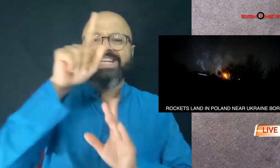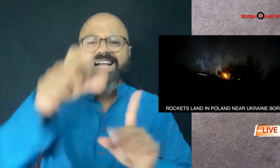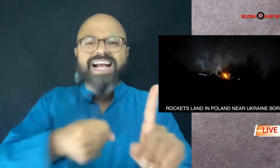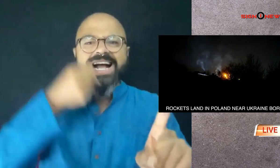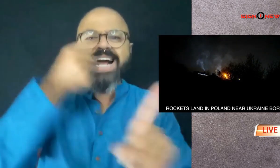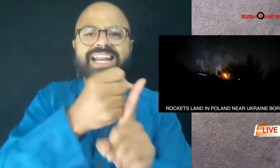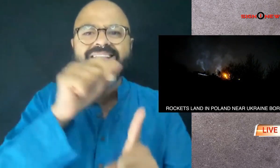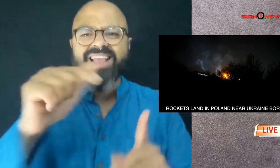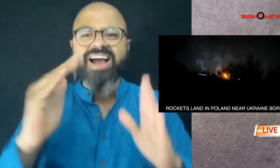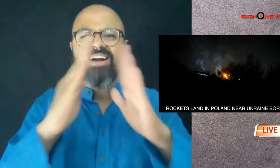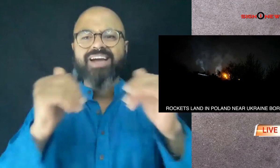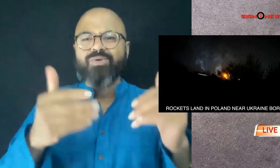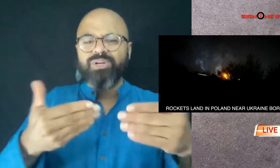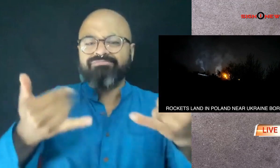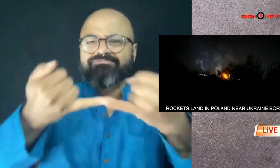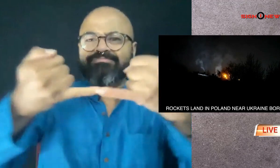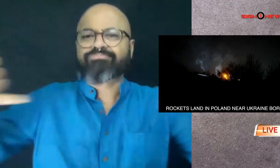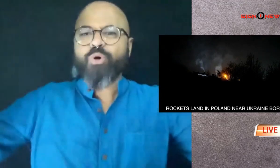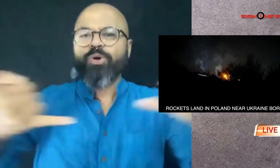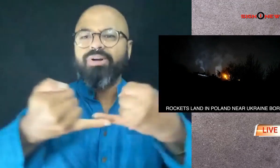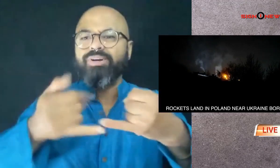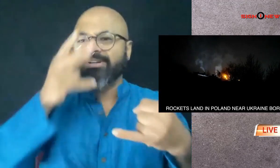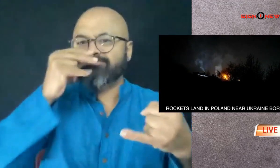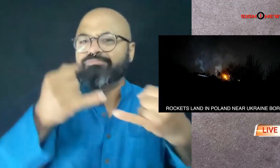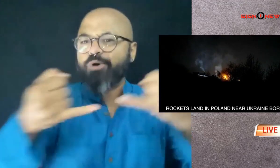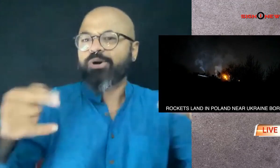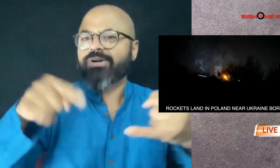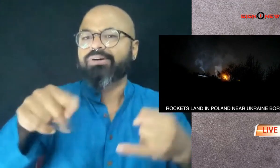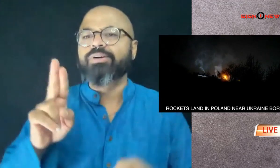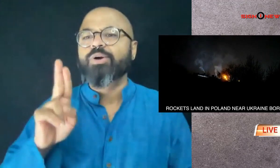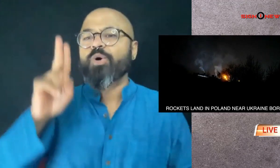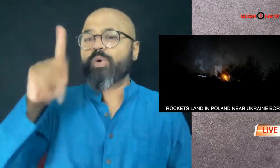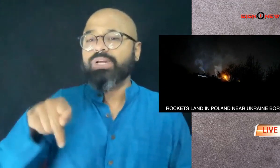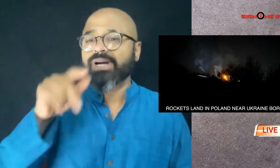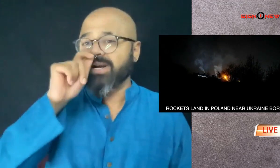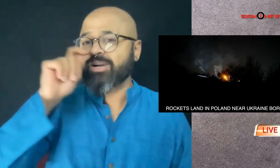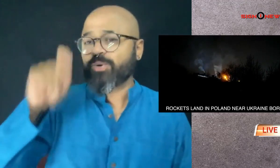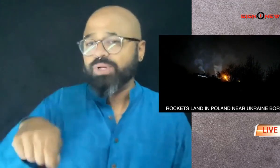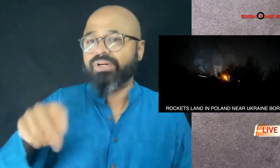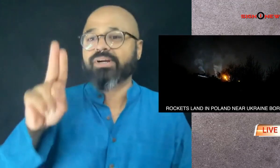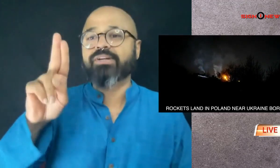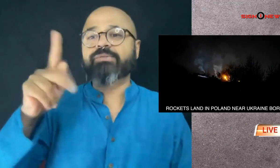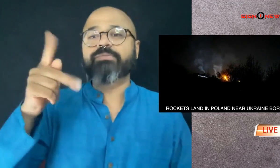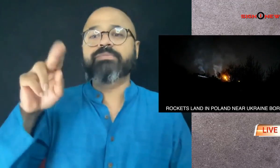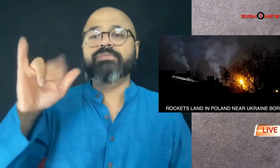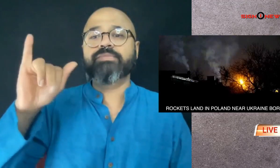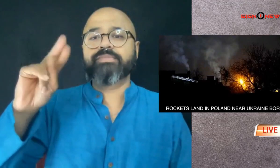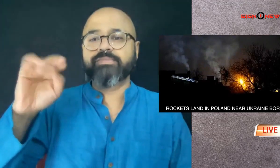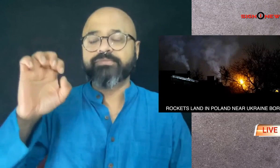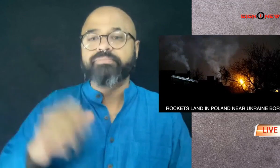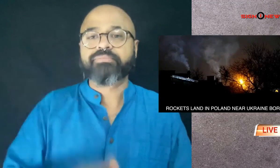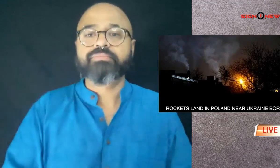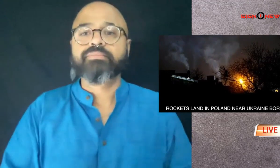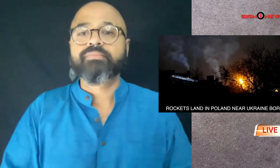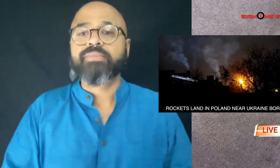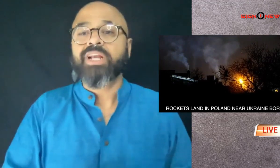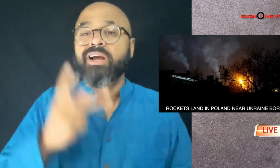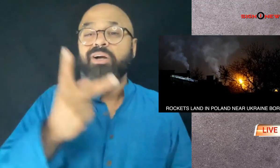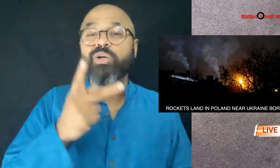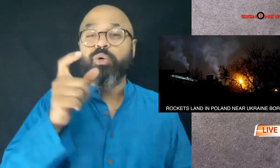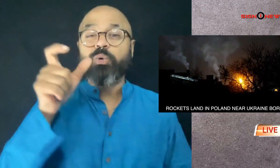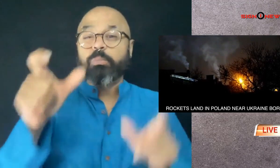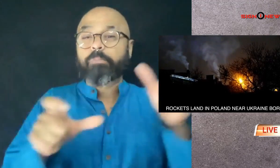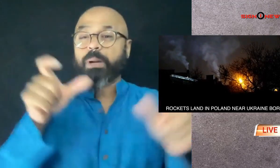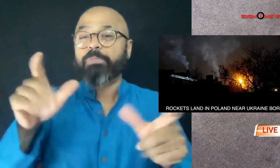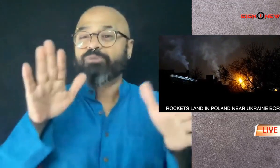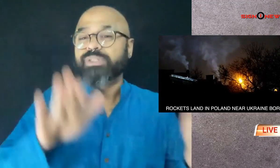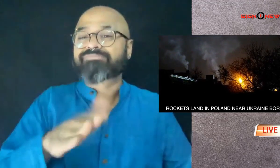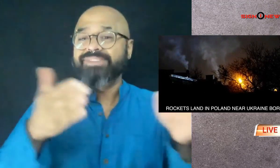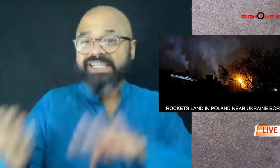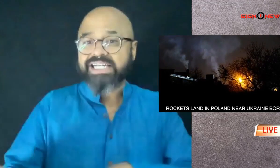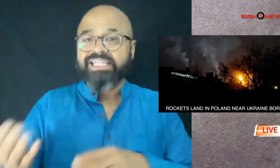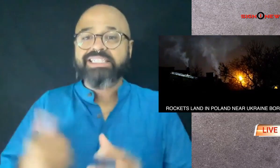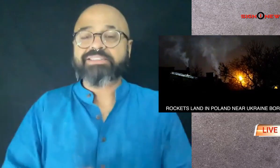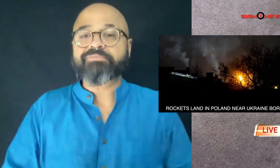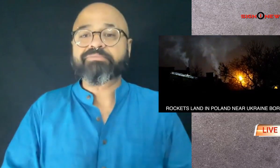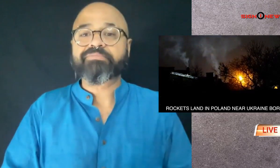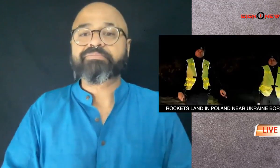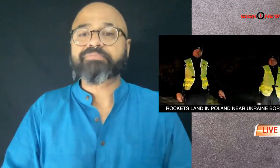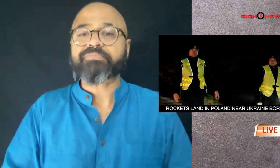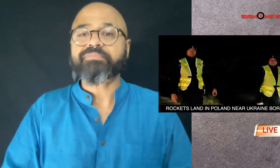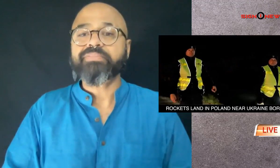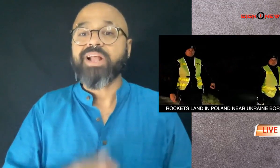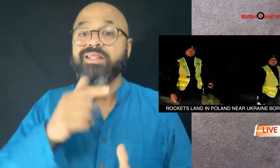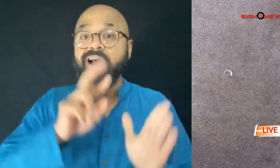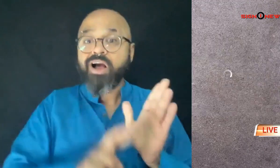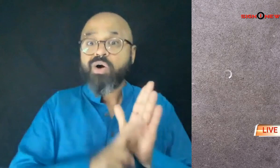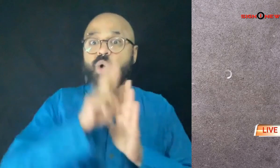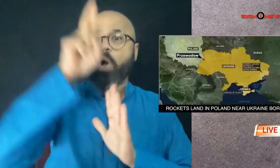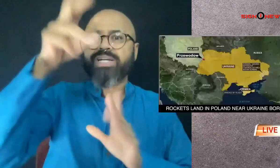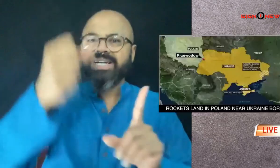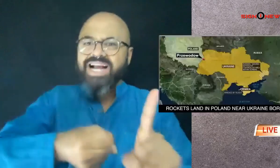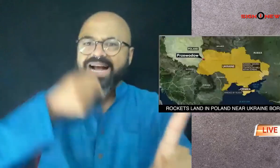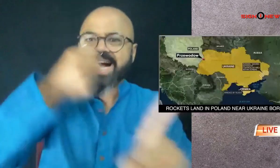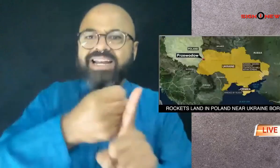that borders Ukraine two people were reportedly killed again the rockets hit a town that borders